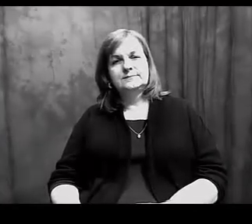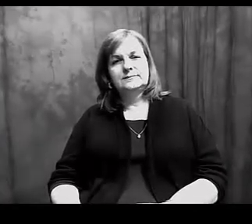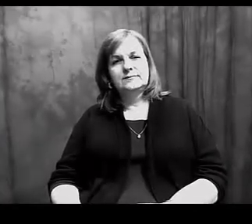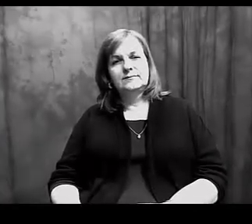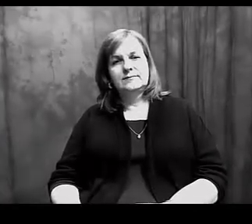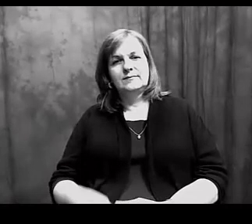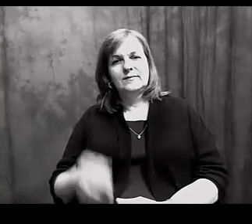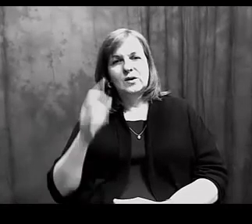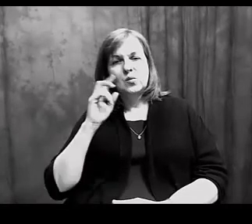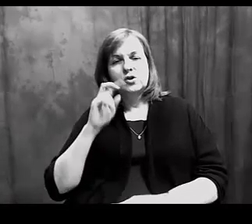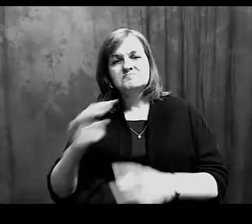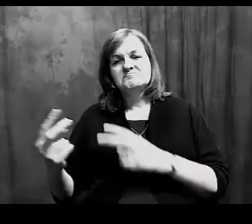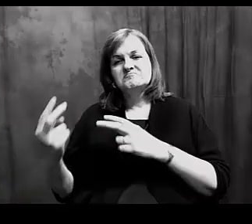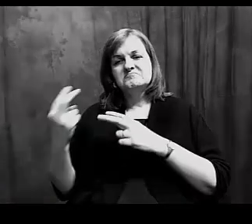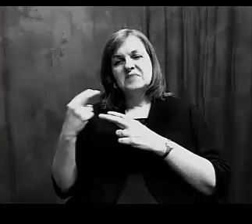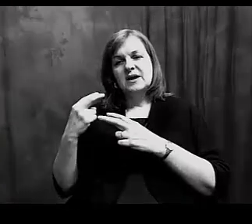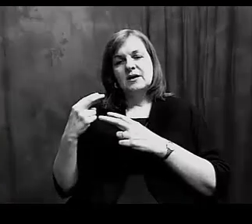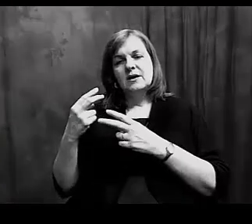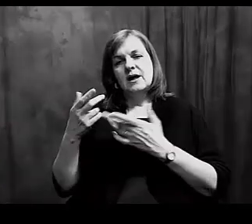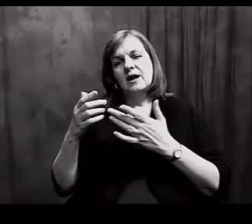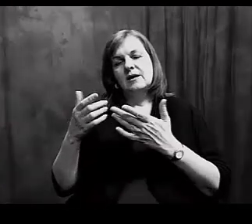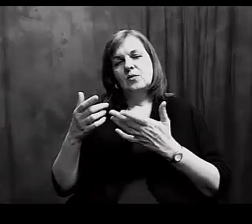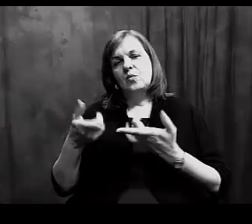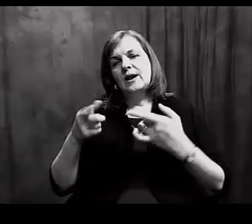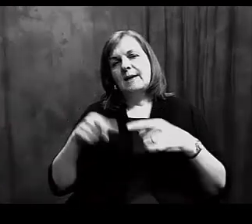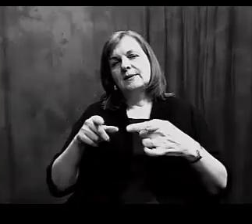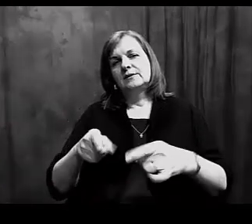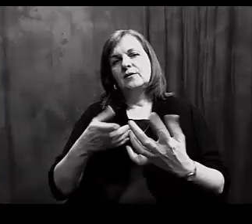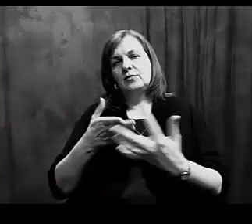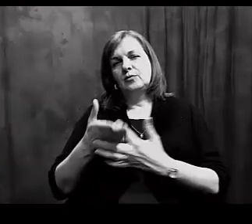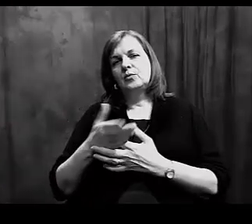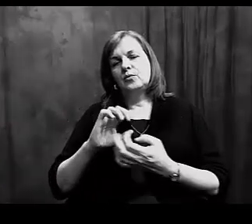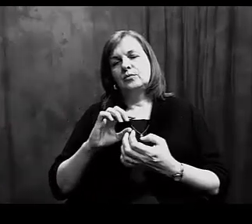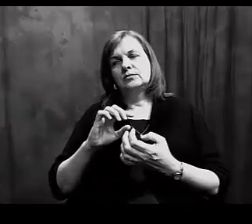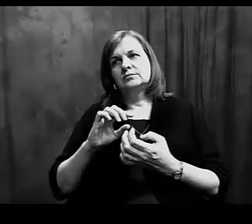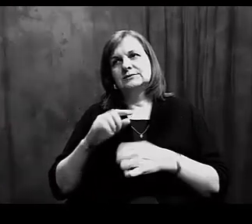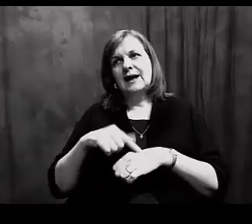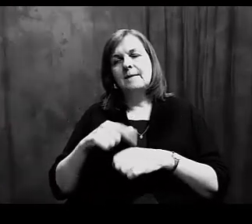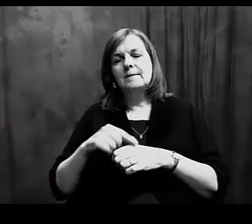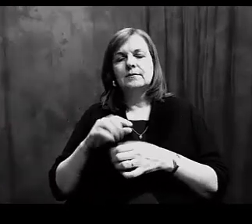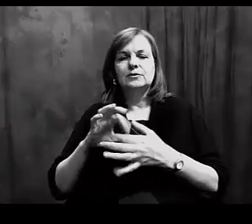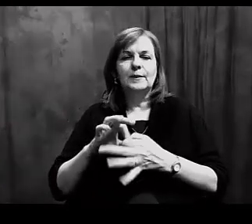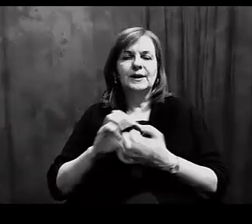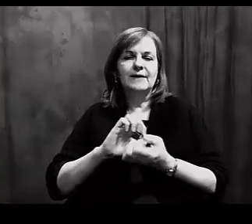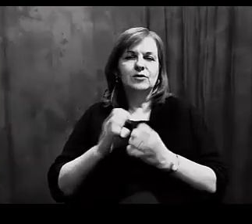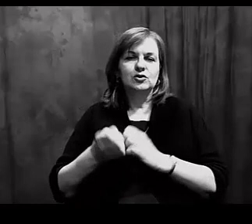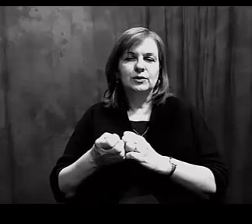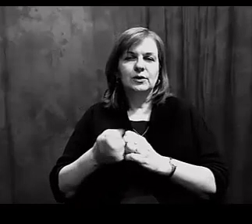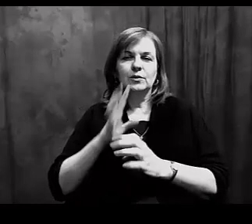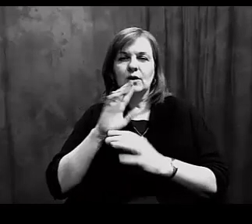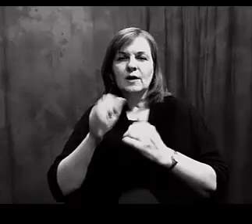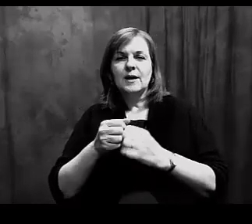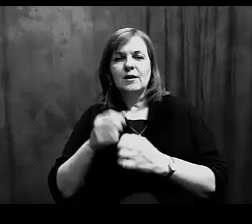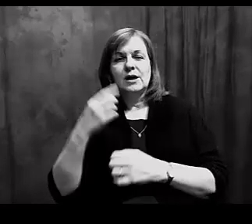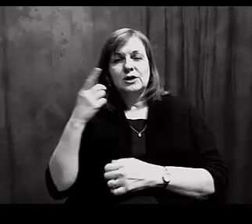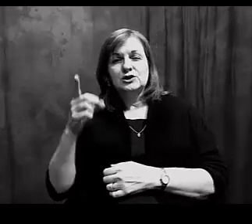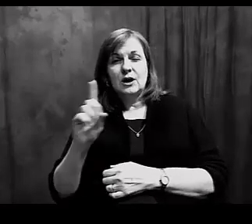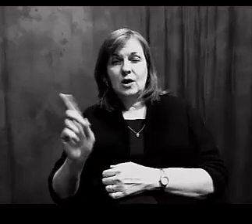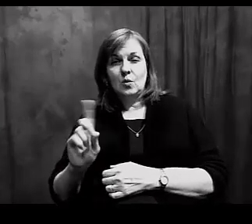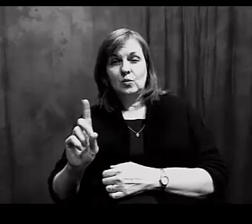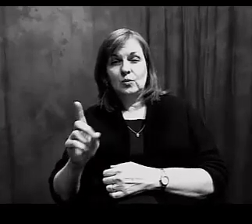further we will look at kind of the the highlights of of evolution over time that lots of folks are familiar with including Darwin's trip on the